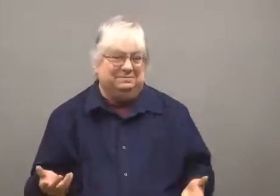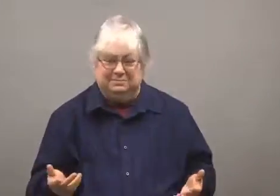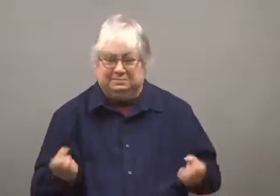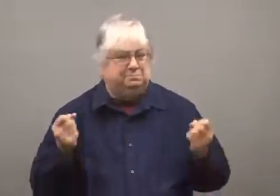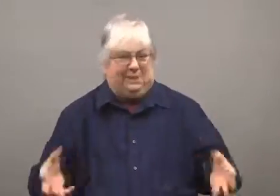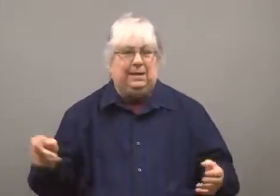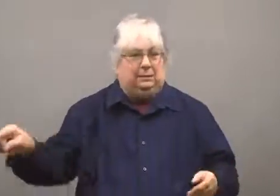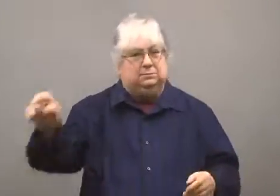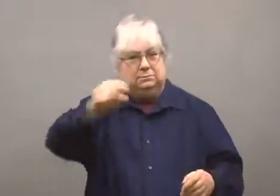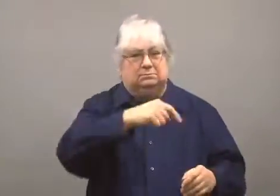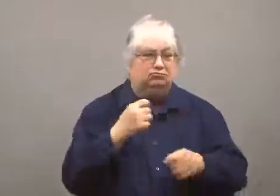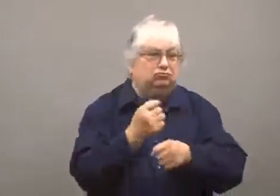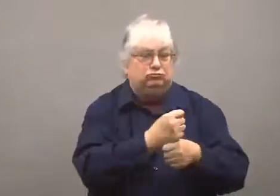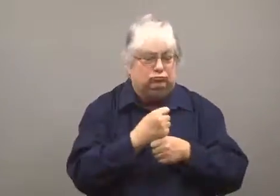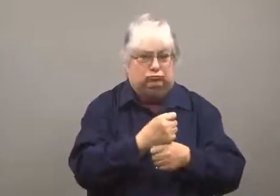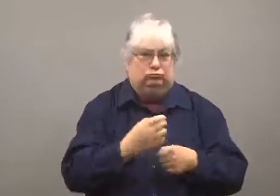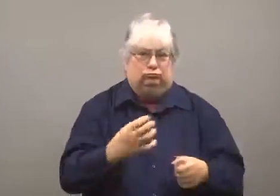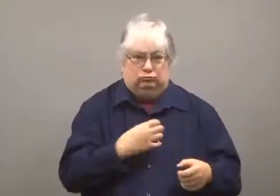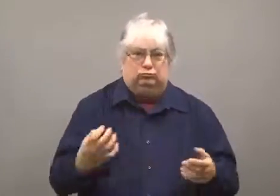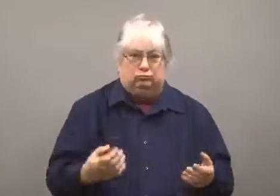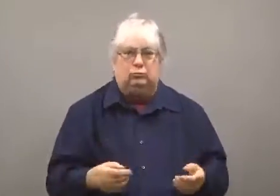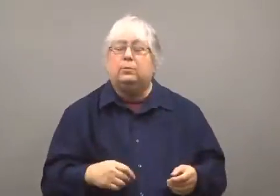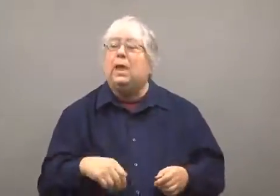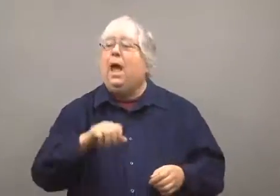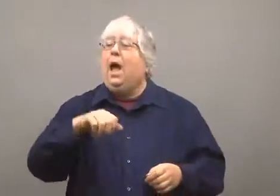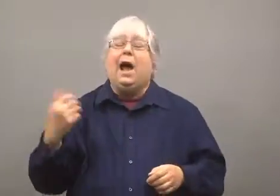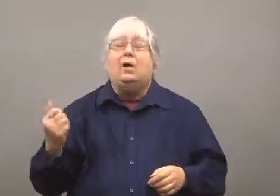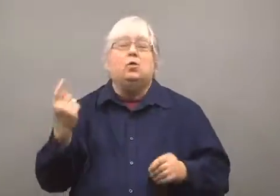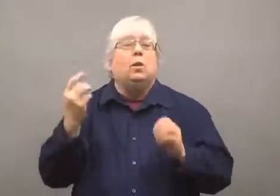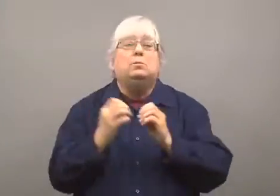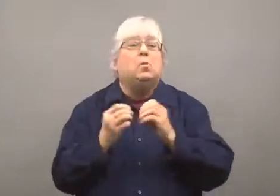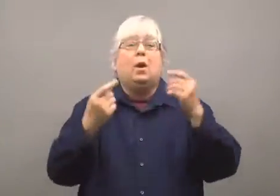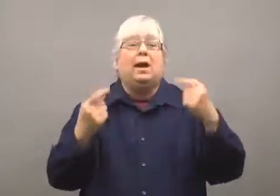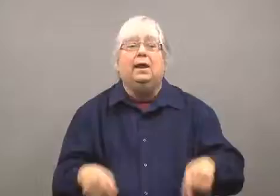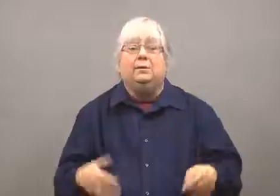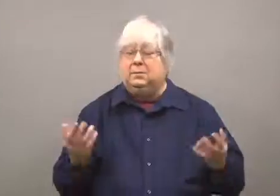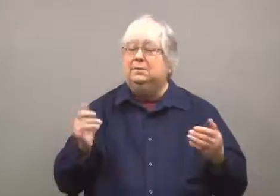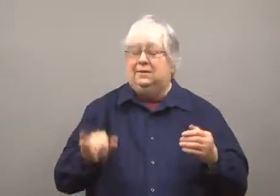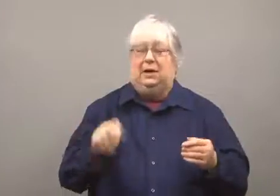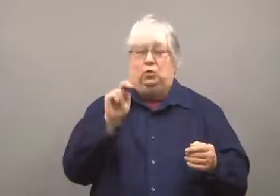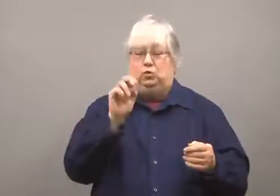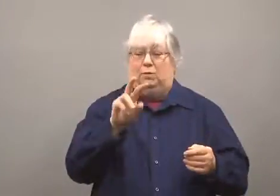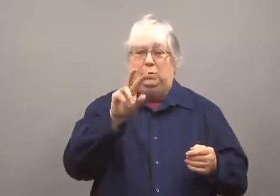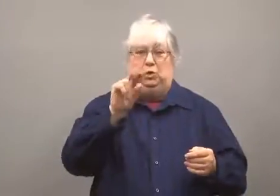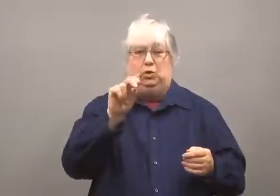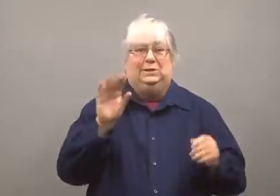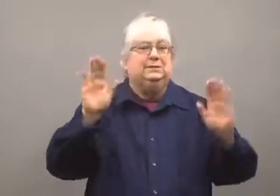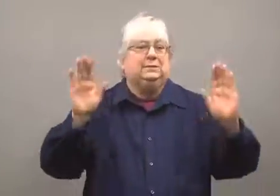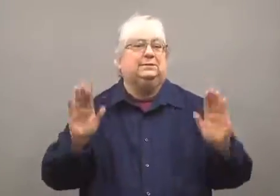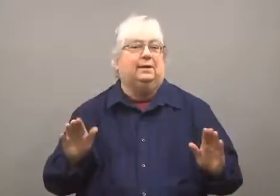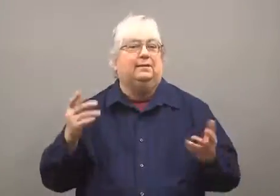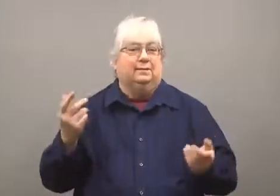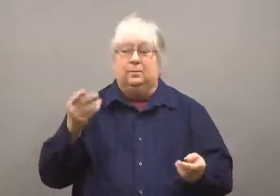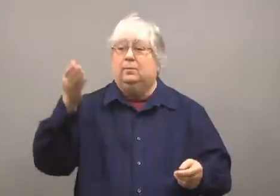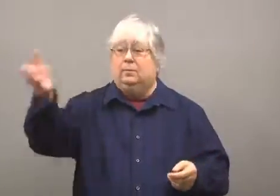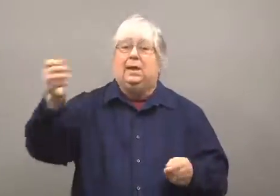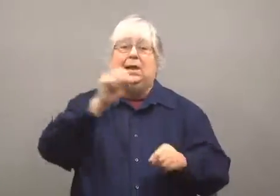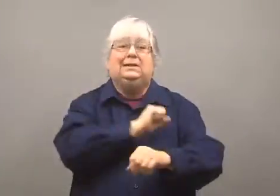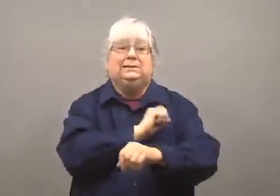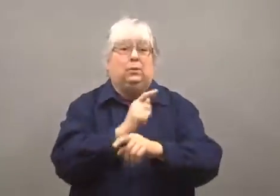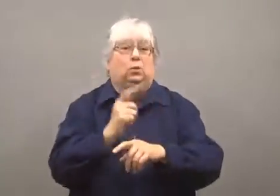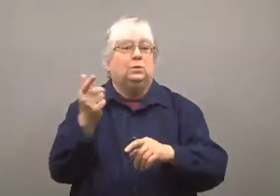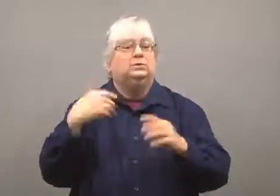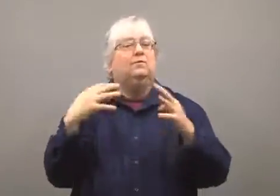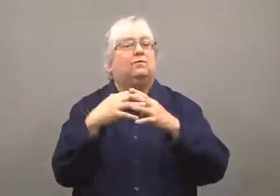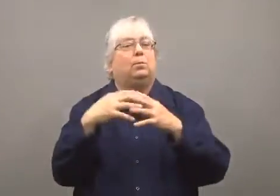There were many protests.